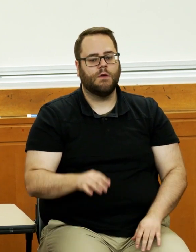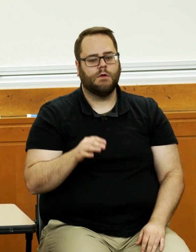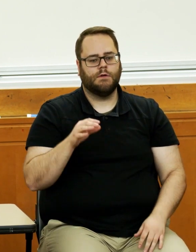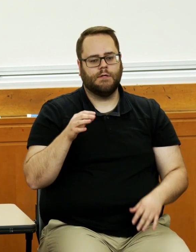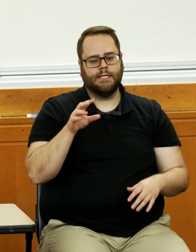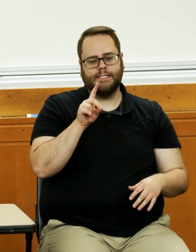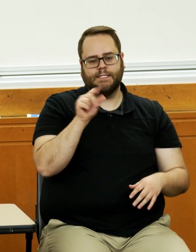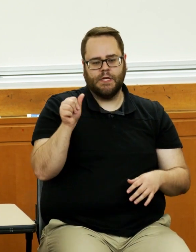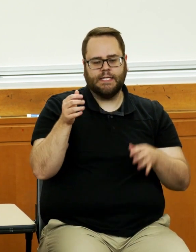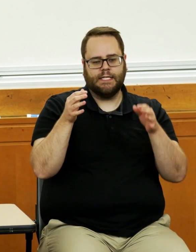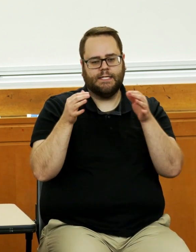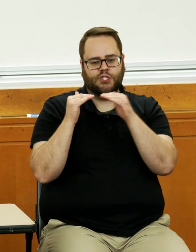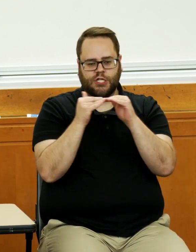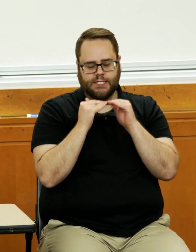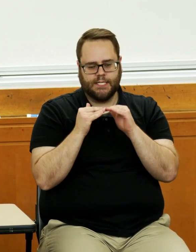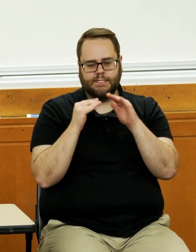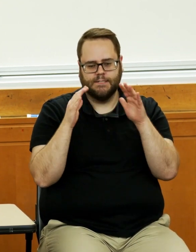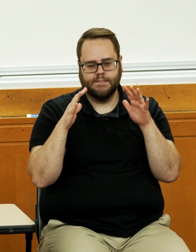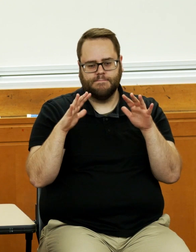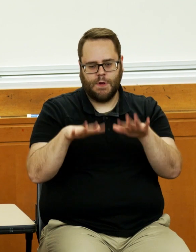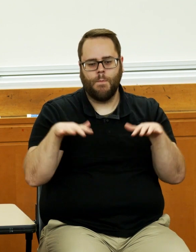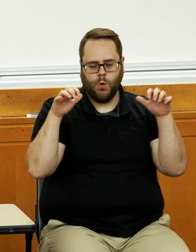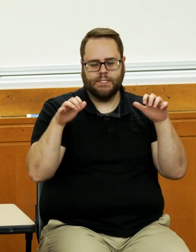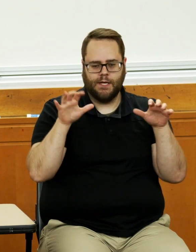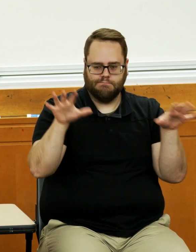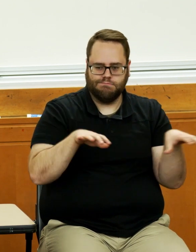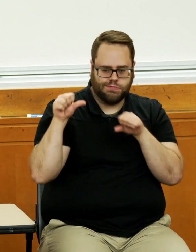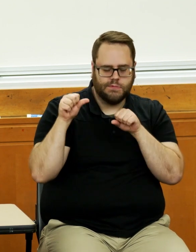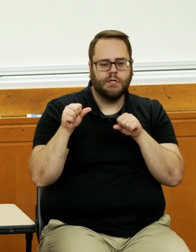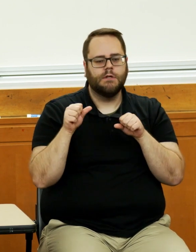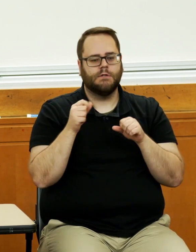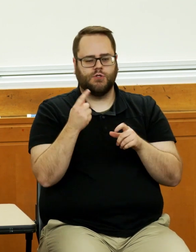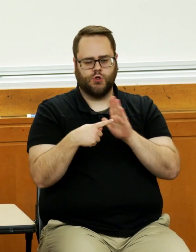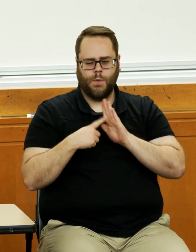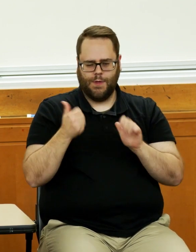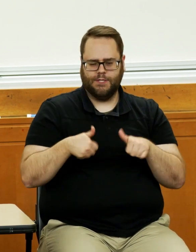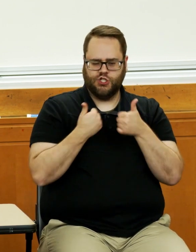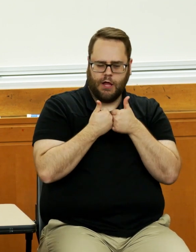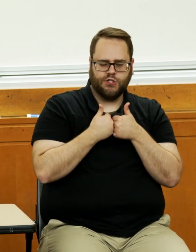symposium showed me that one of the challenges in discussing and actually addressing the issue